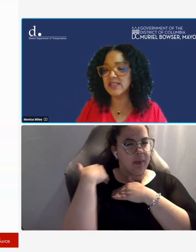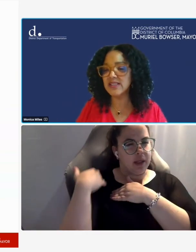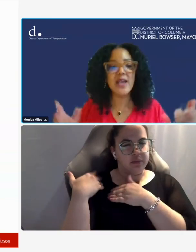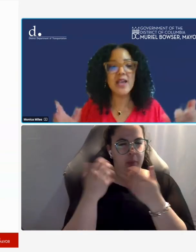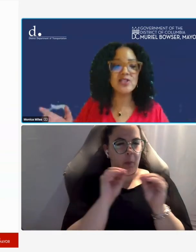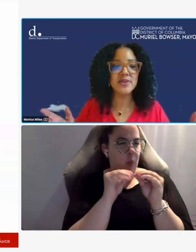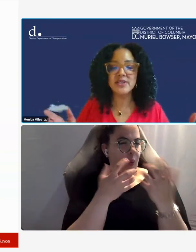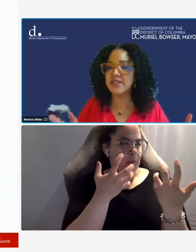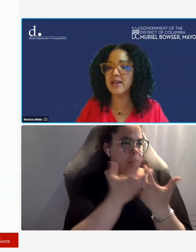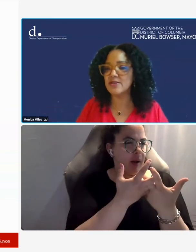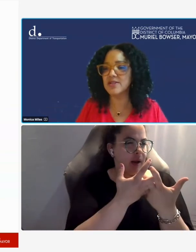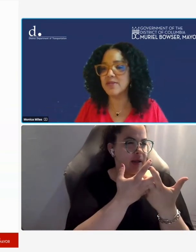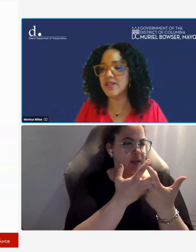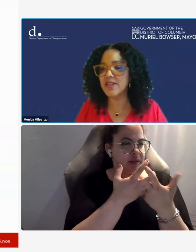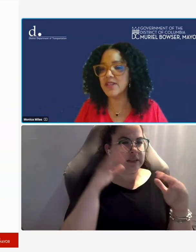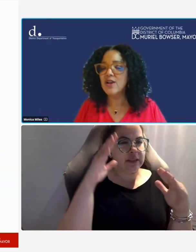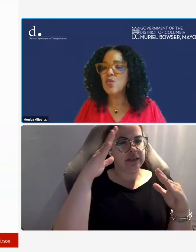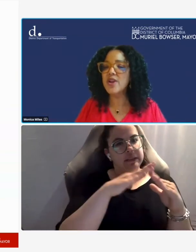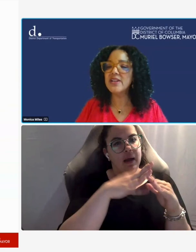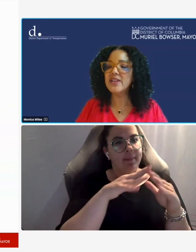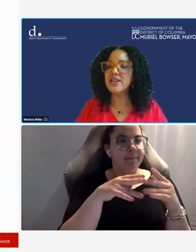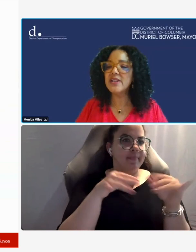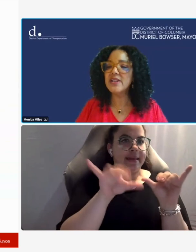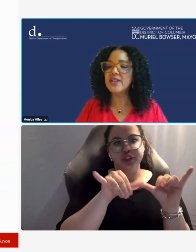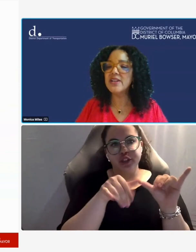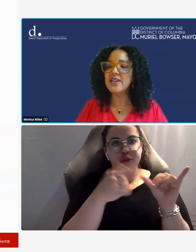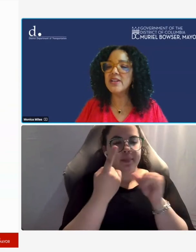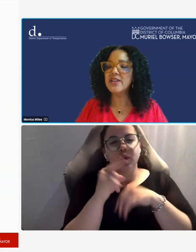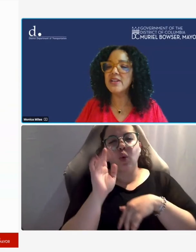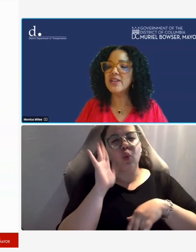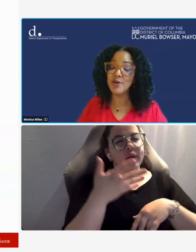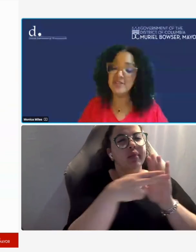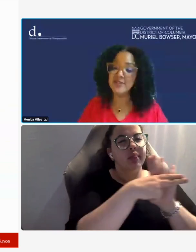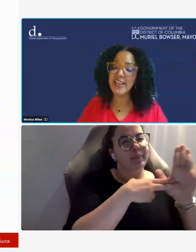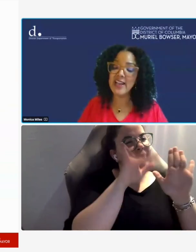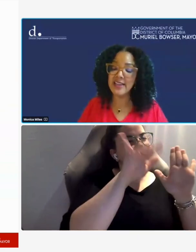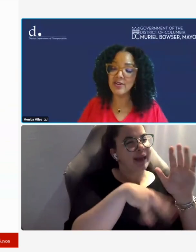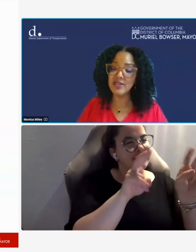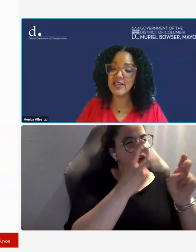top engineering exact or something we're going to give them that title for purposes of calculating